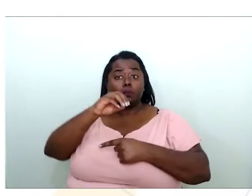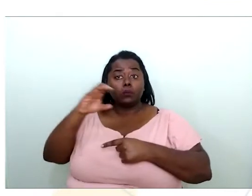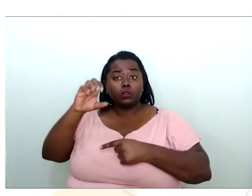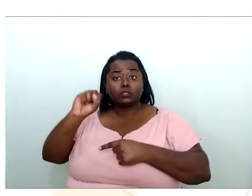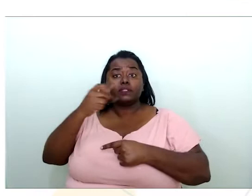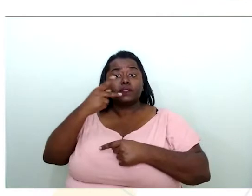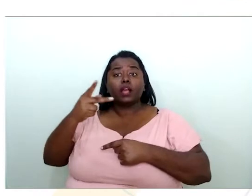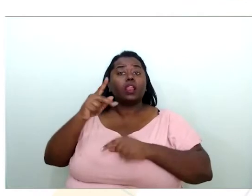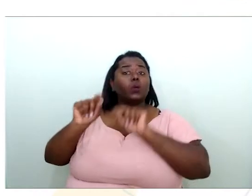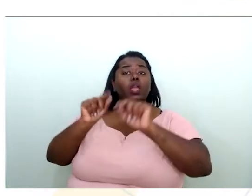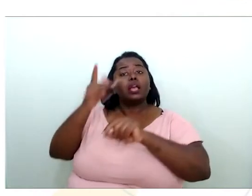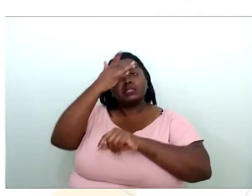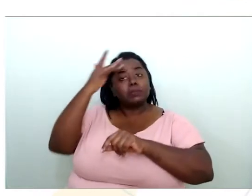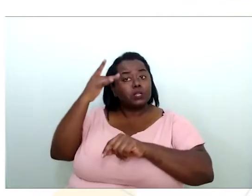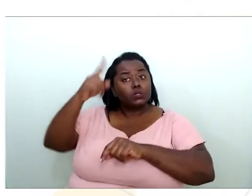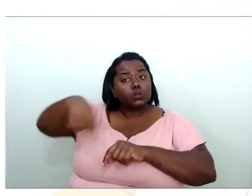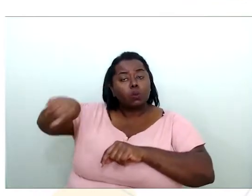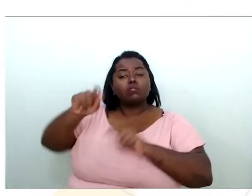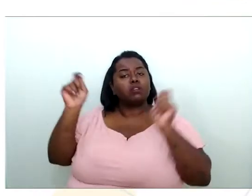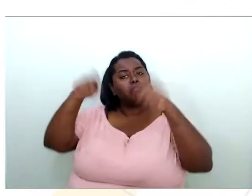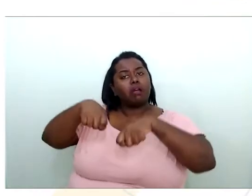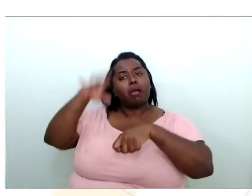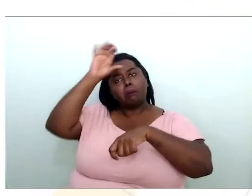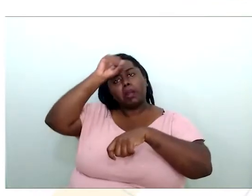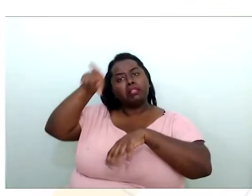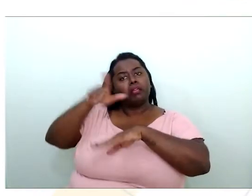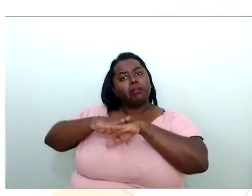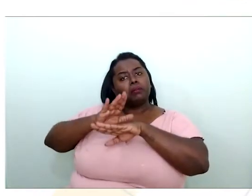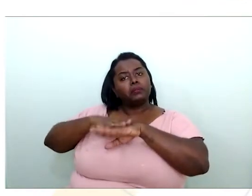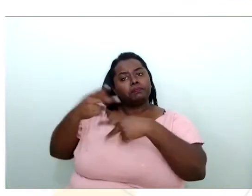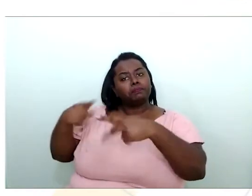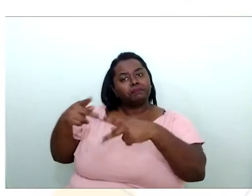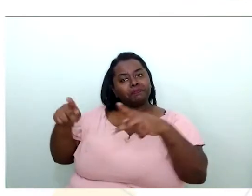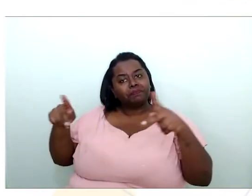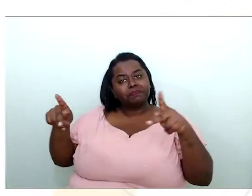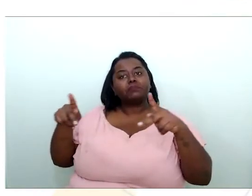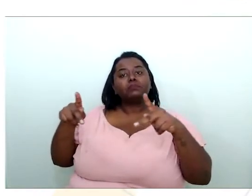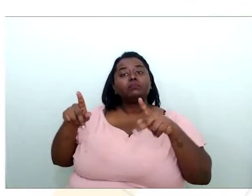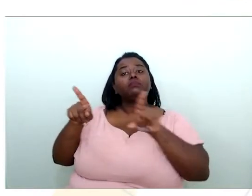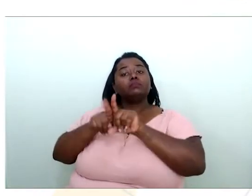people will learn by themselves and knowledge building the idea of